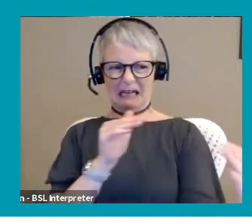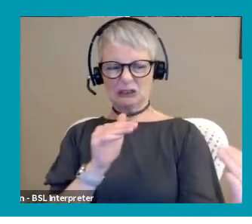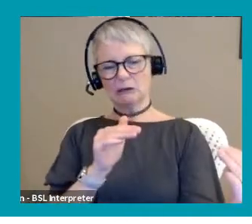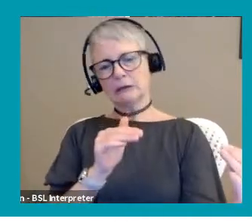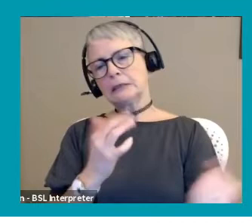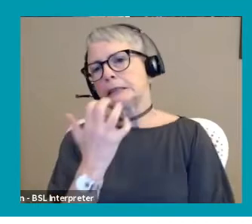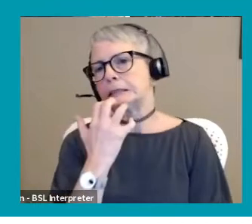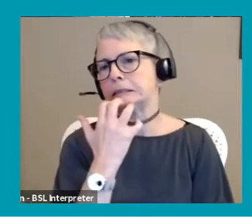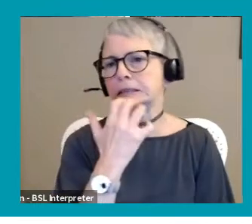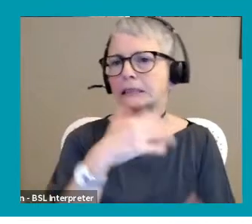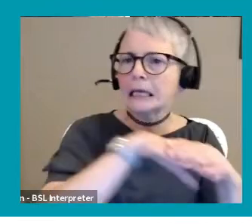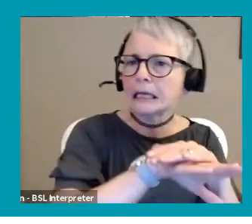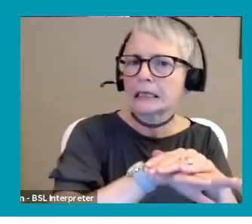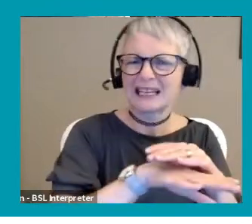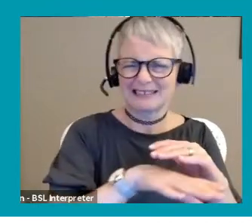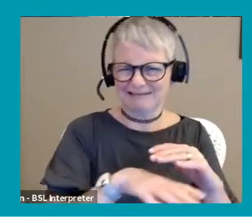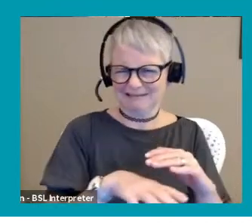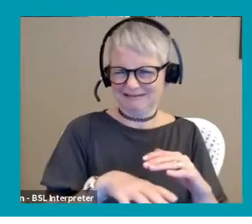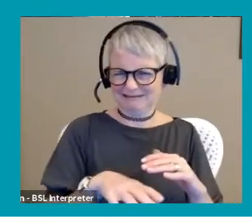are more than likely not to make a poor